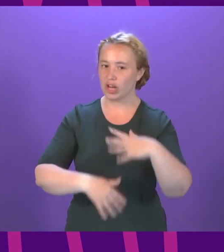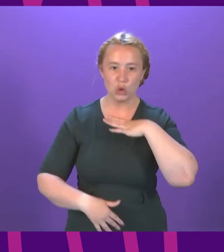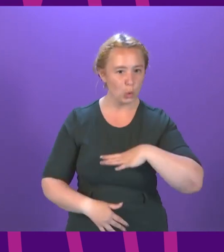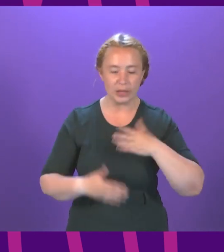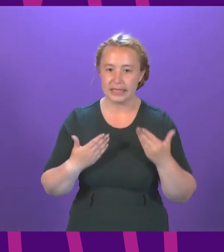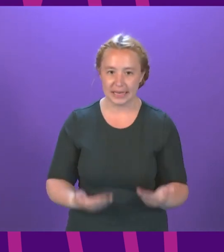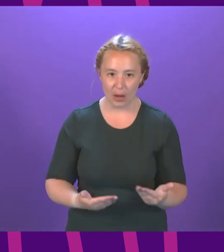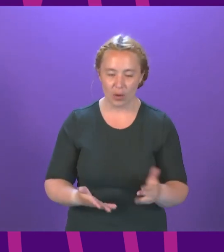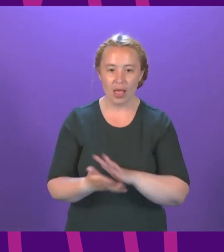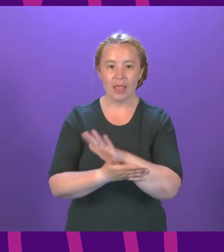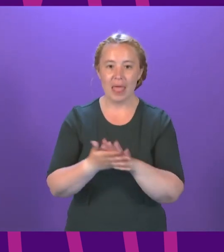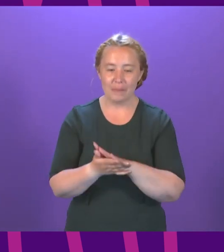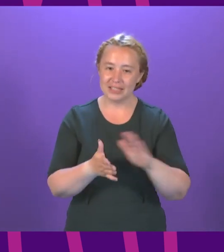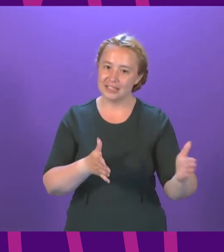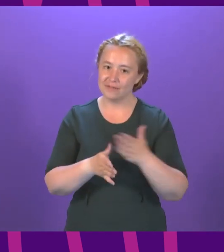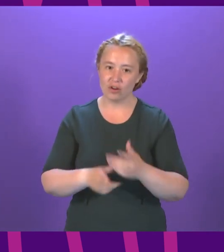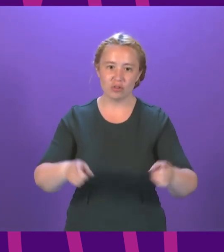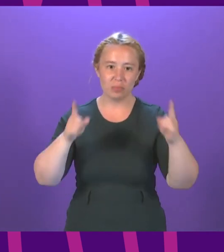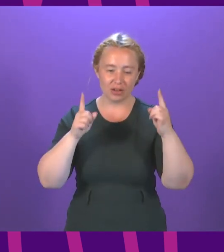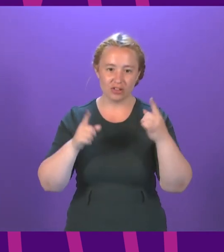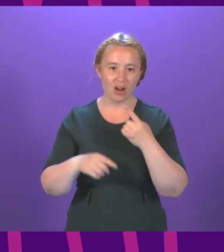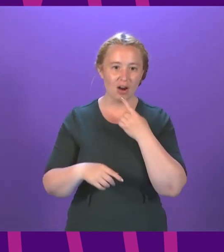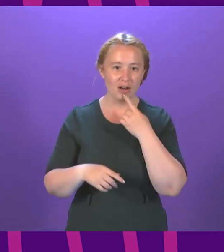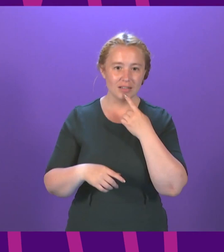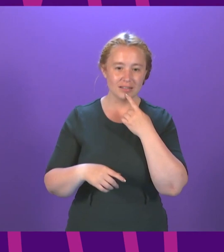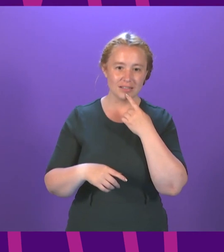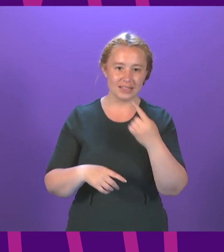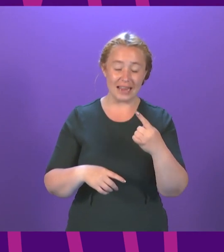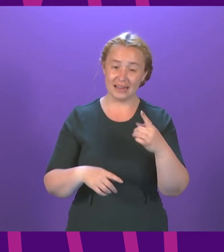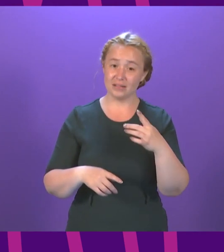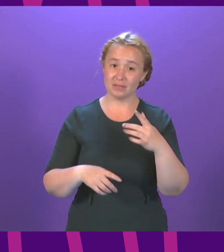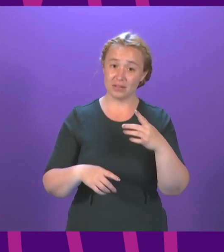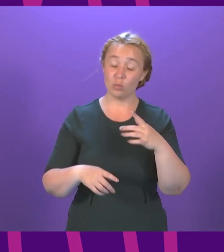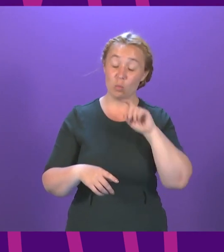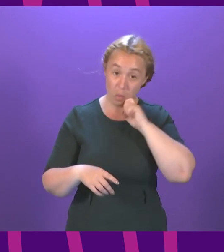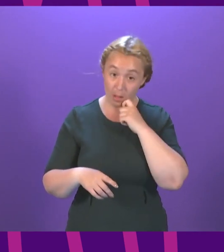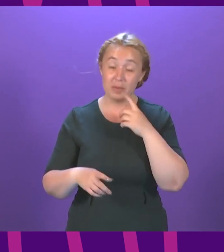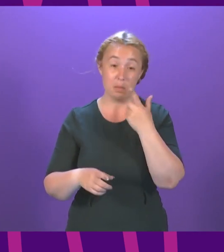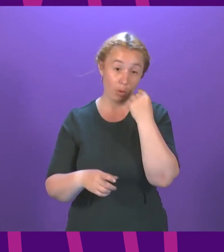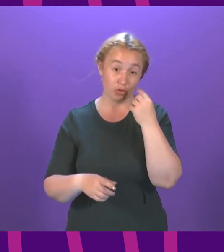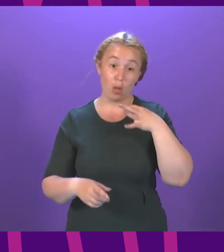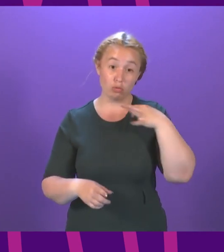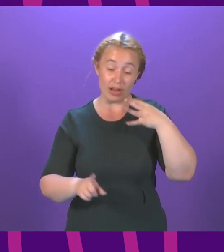the First Minister is not only running a direct risk with regard to transmission but likely